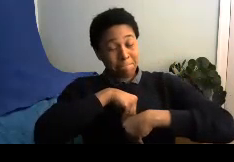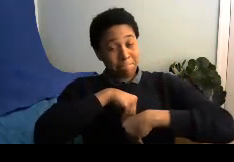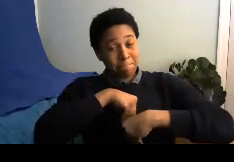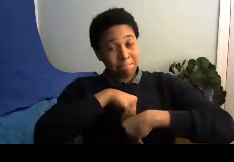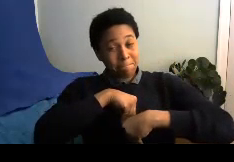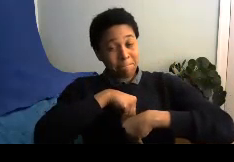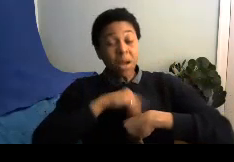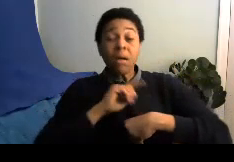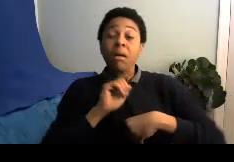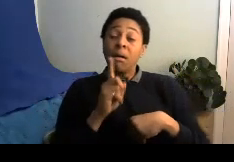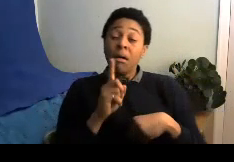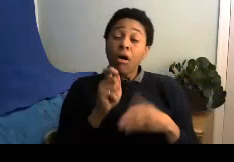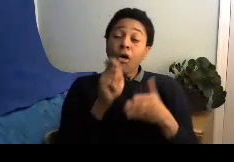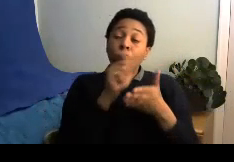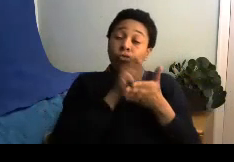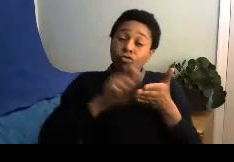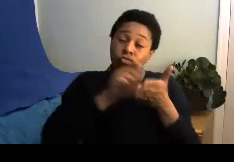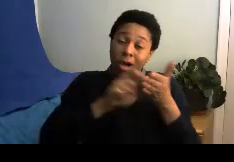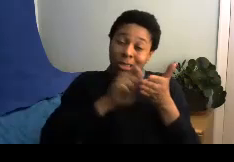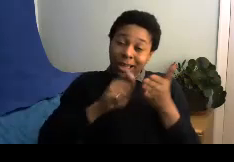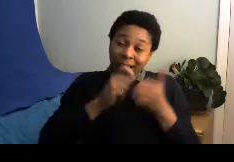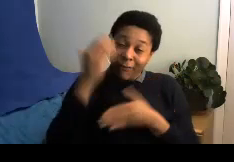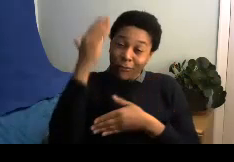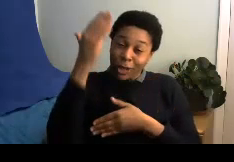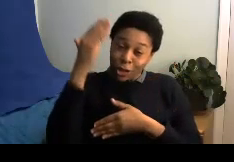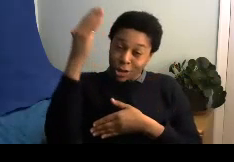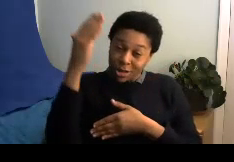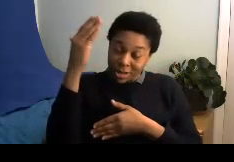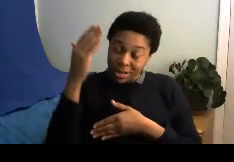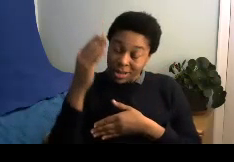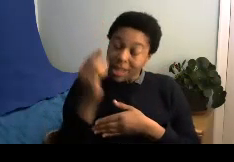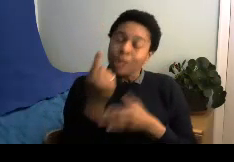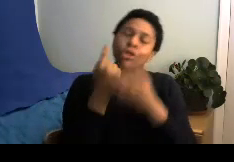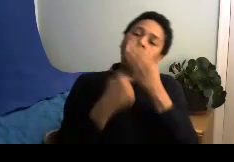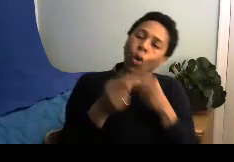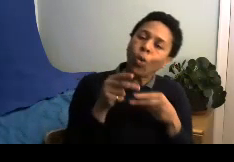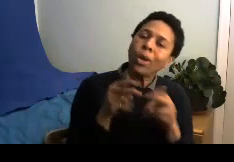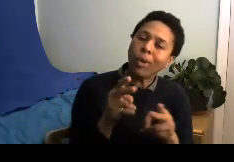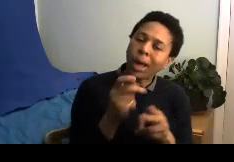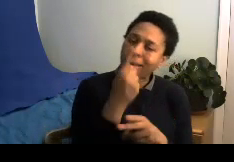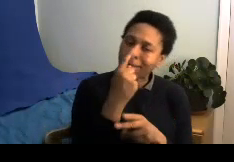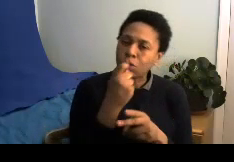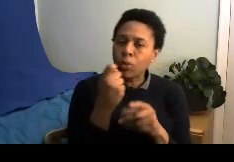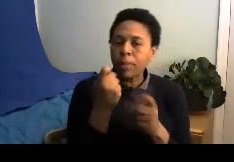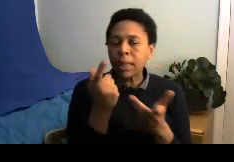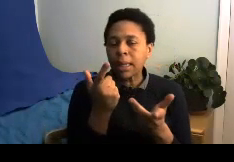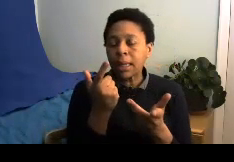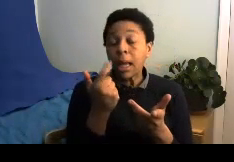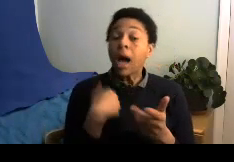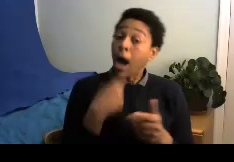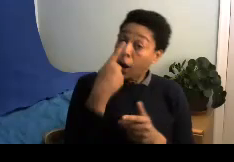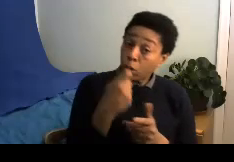fiction was really the only way that this could be possible, I could have written a memoir, and indeed, I did, sort of put